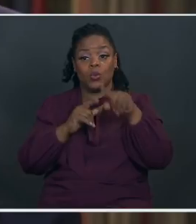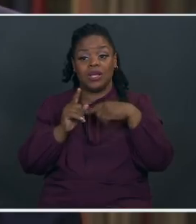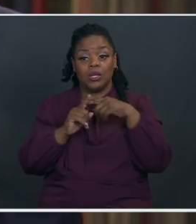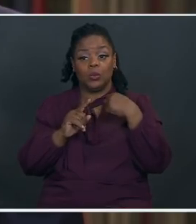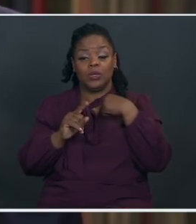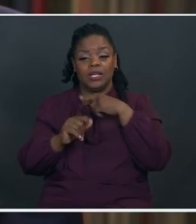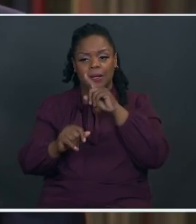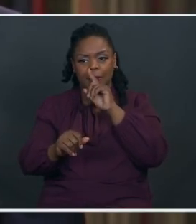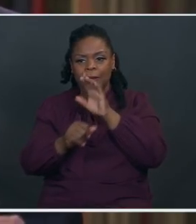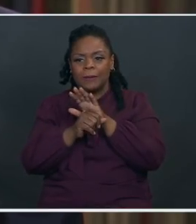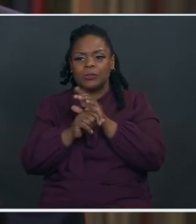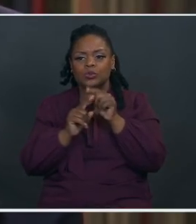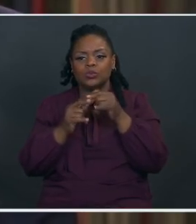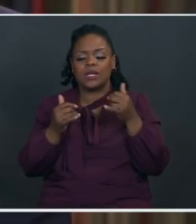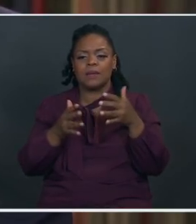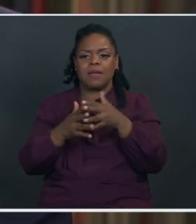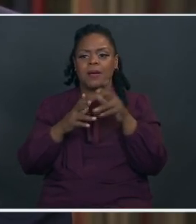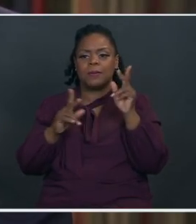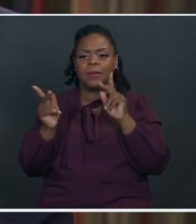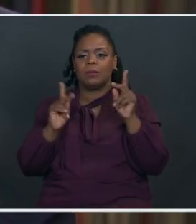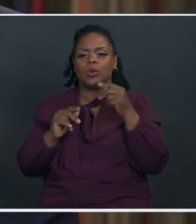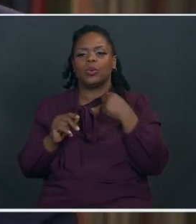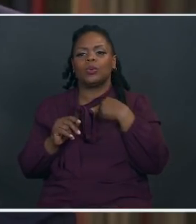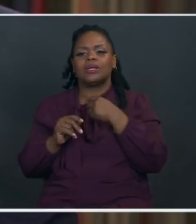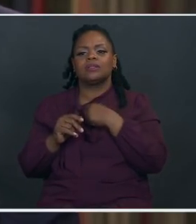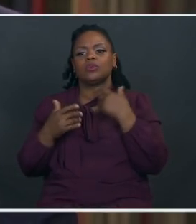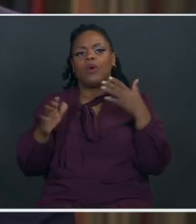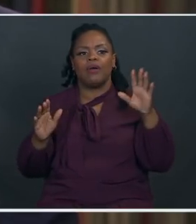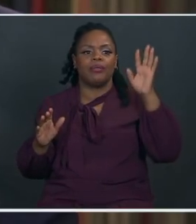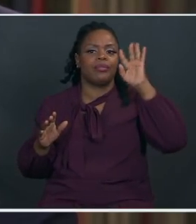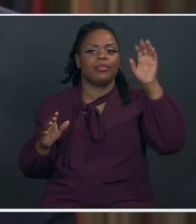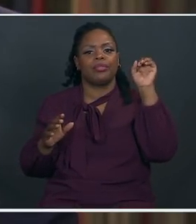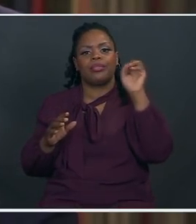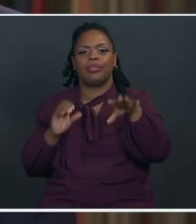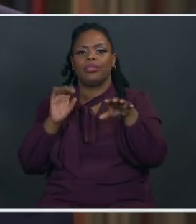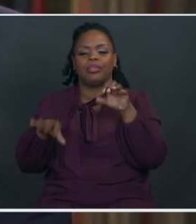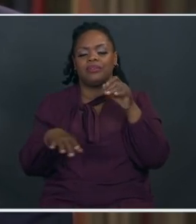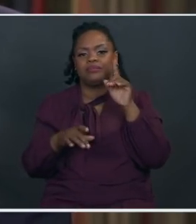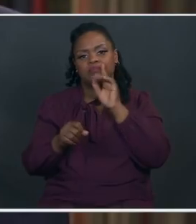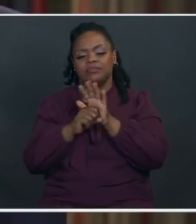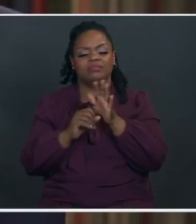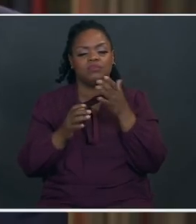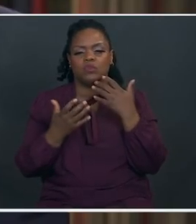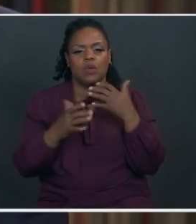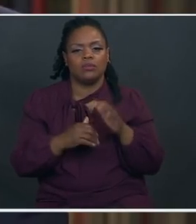based on things that have not been accomplished. We want to make our commitment based on the things that we know about today.